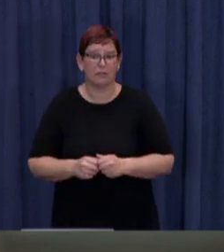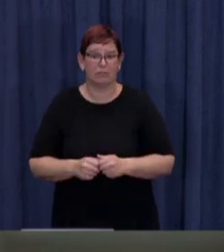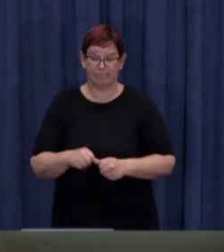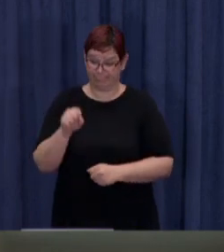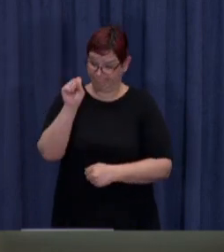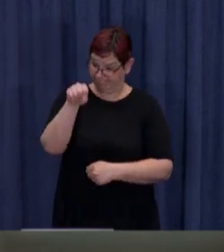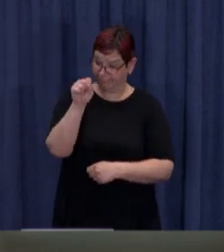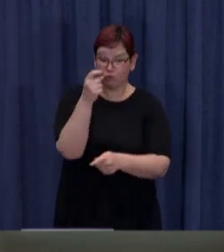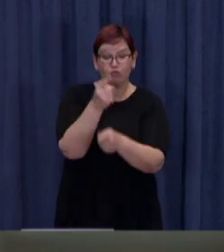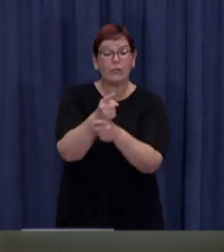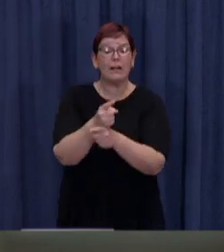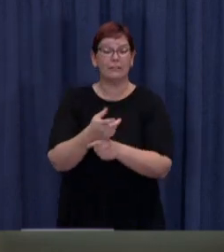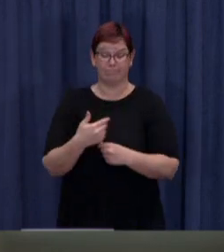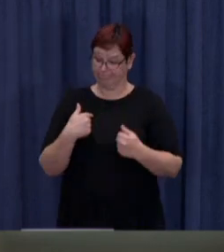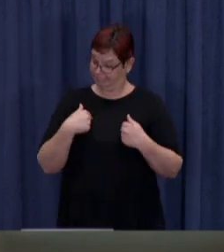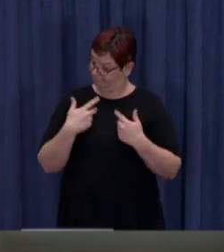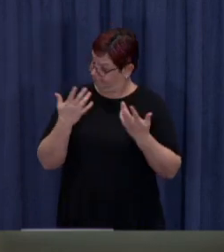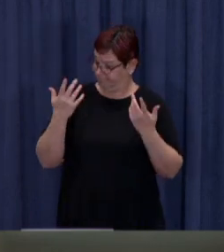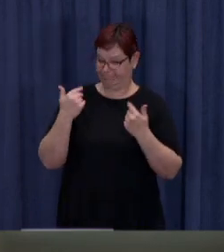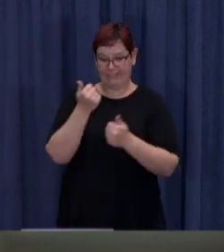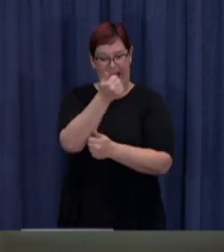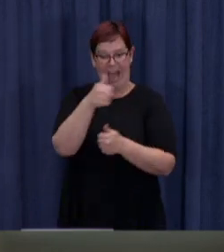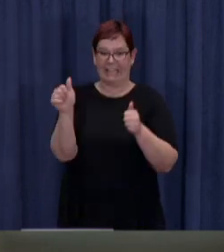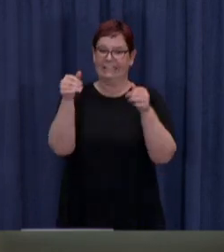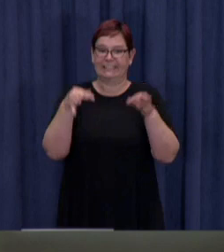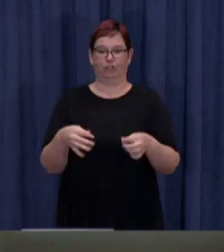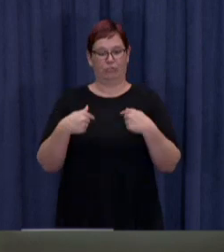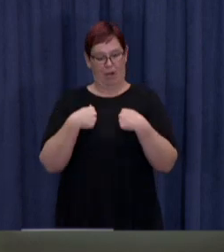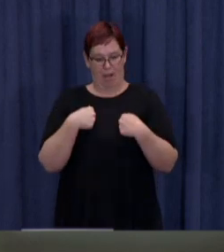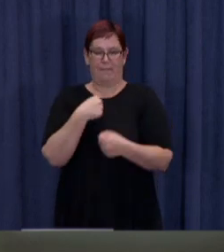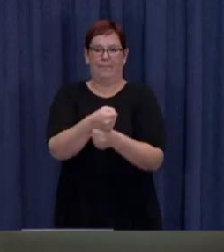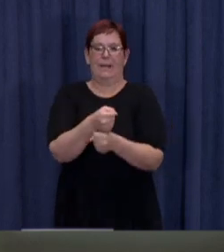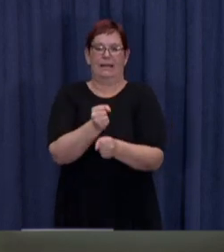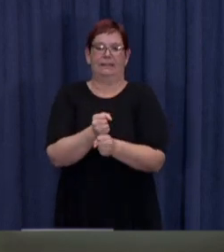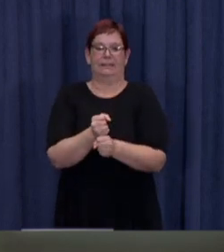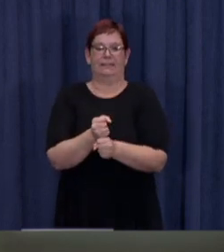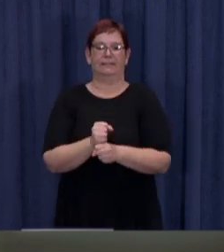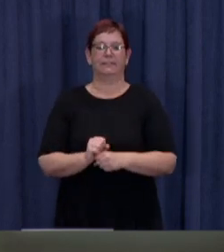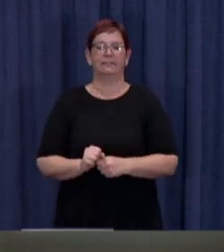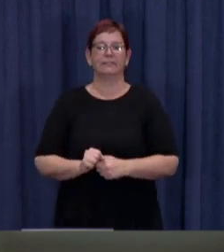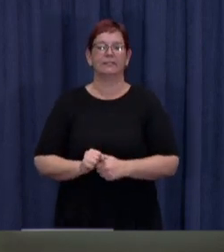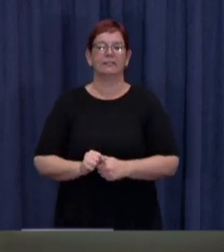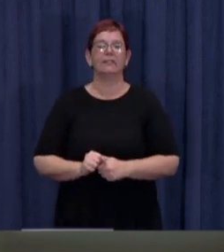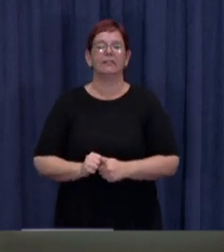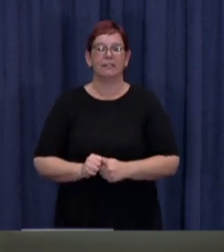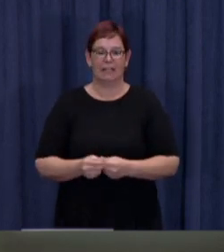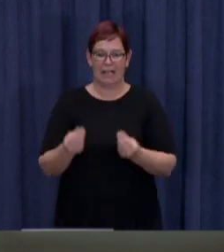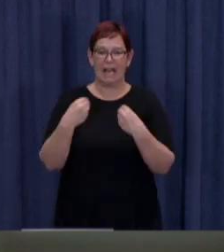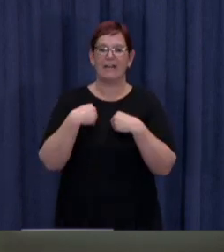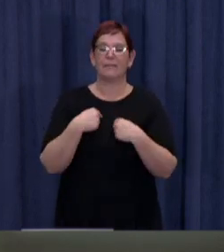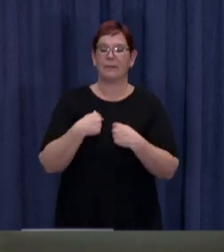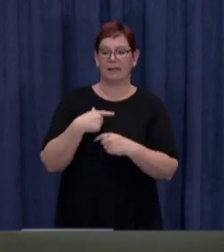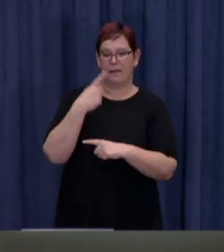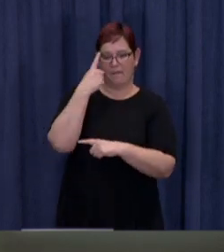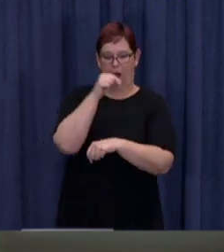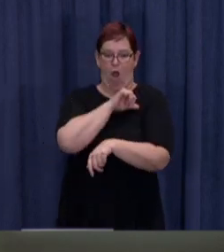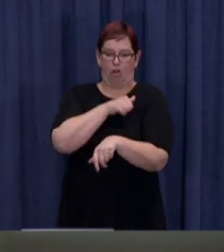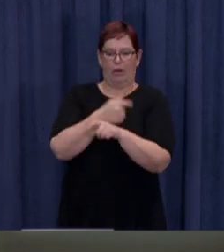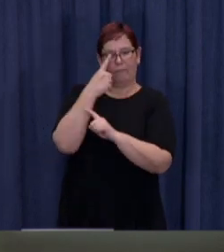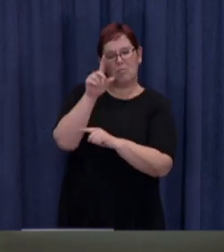then I have to account to the council plus I think that's about 30 days and I have to account to the council after that which I'm quite happy to do but in